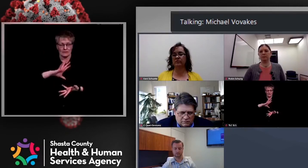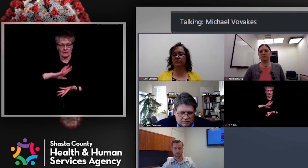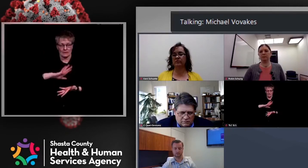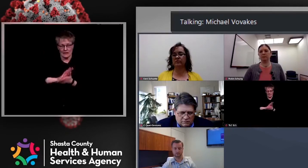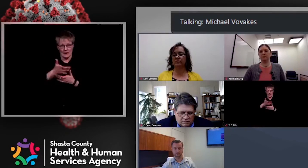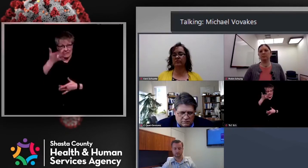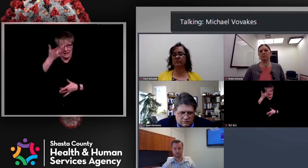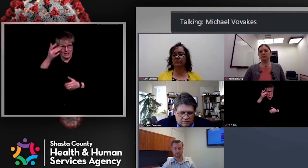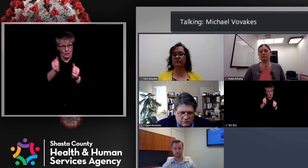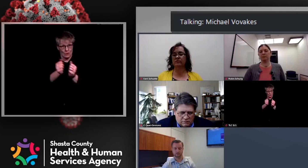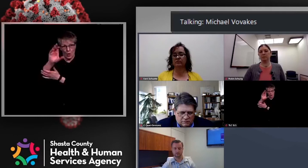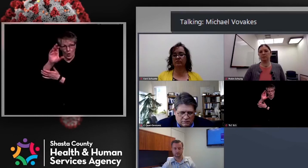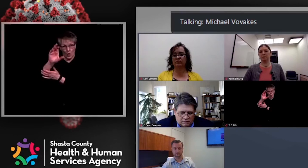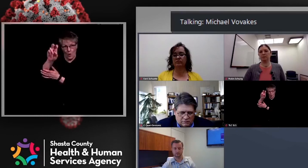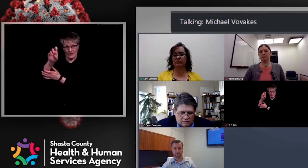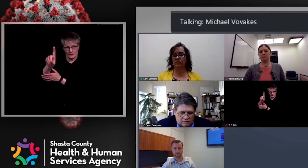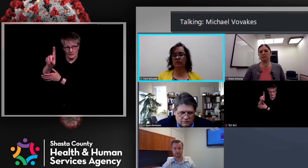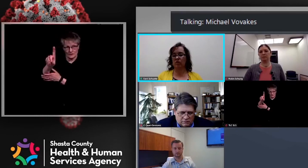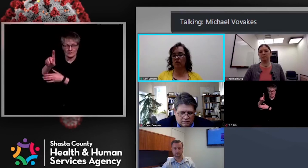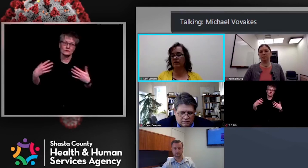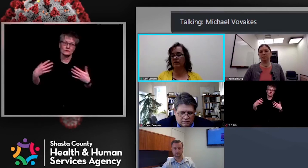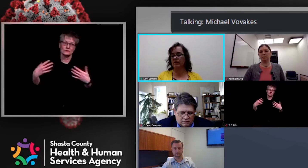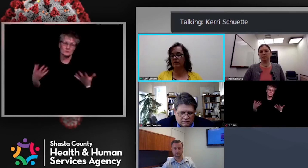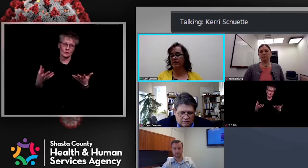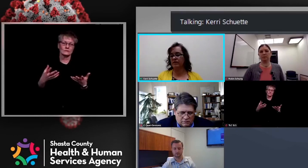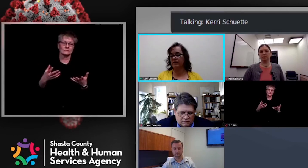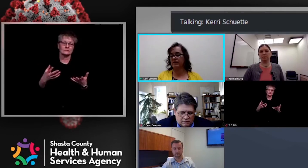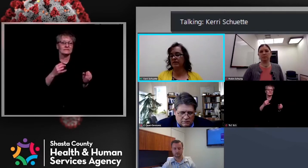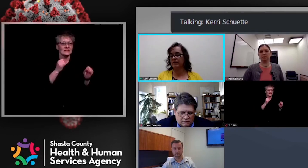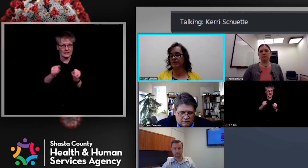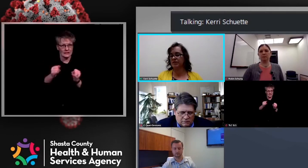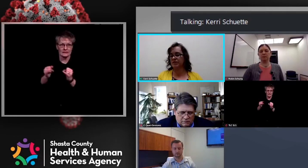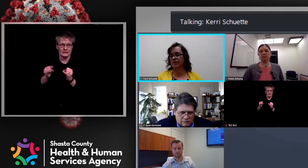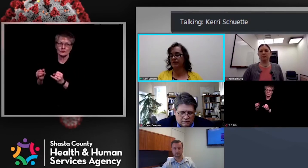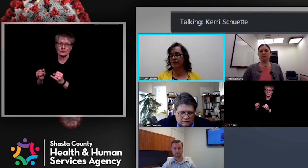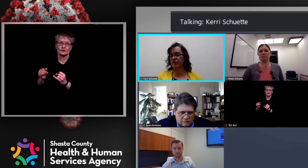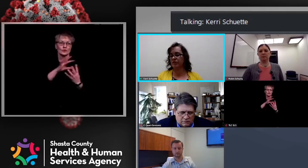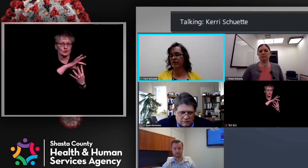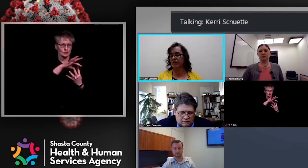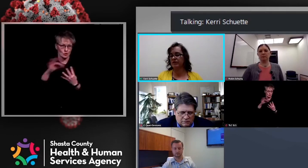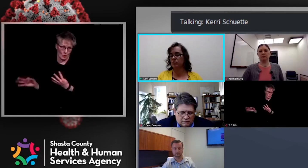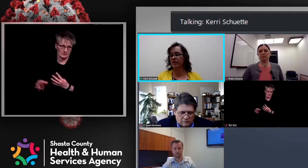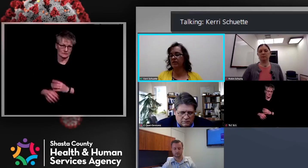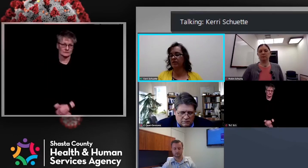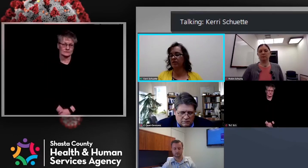to get it. Okay. And the second question of three is,